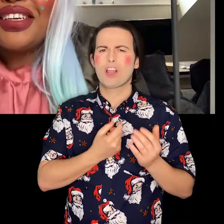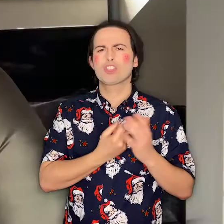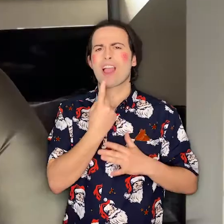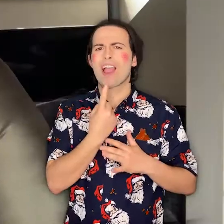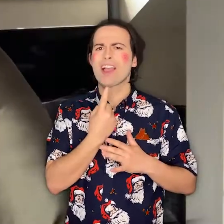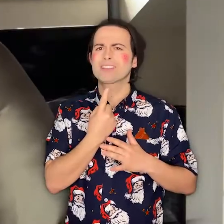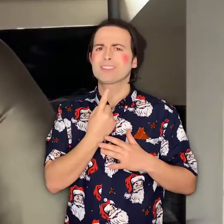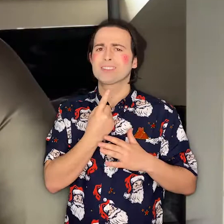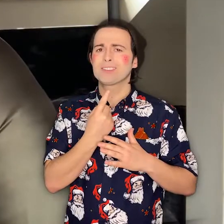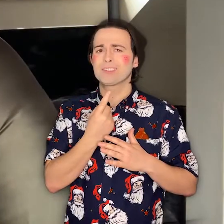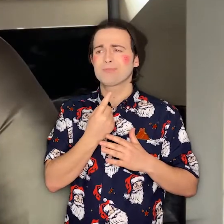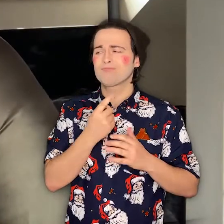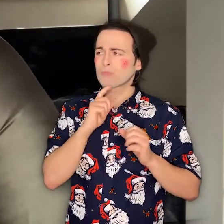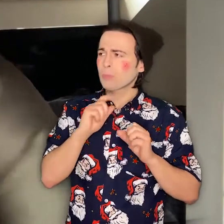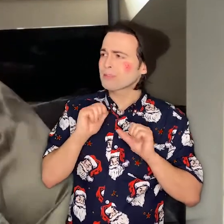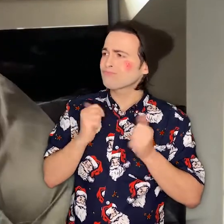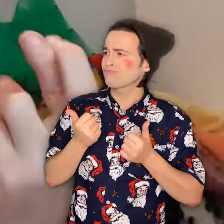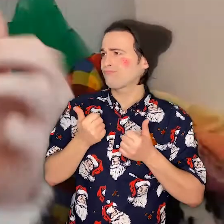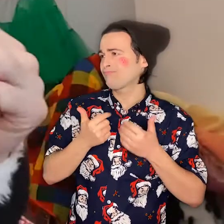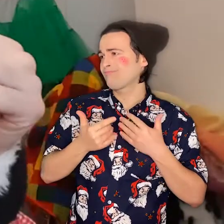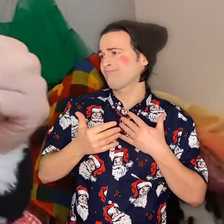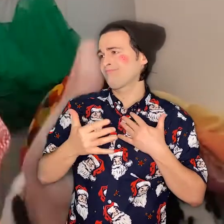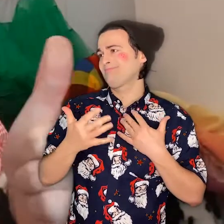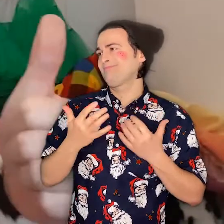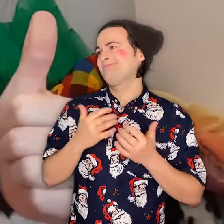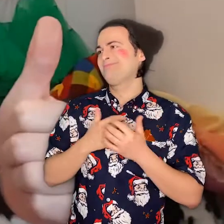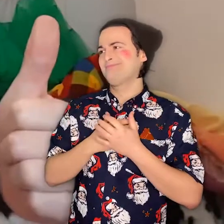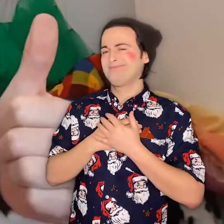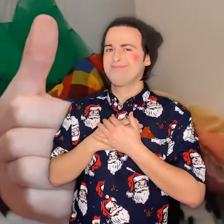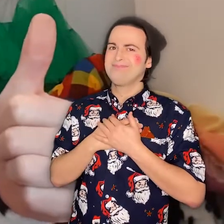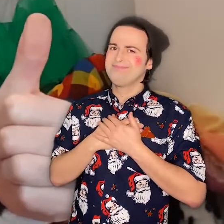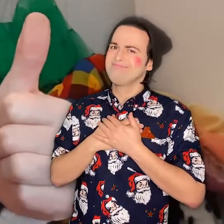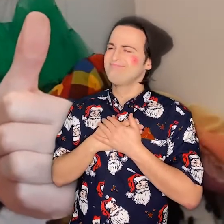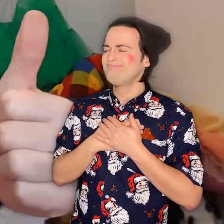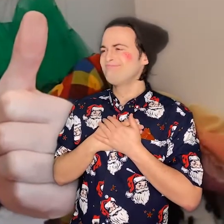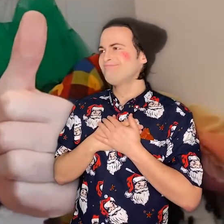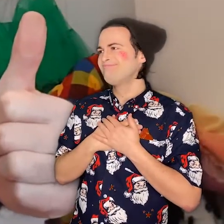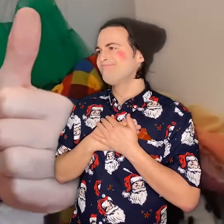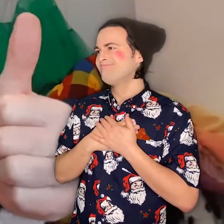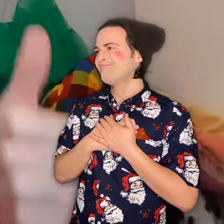Cyndi – To new beginnings Helen – New beginnings